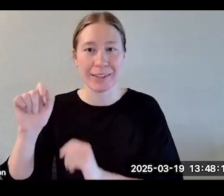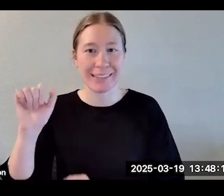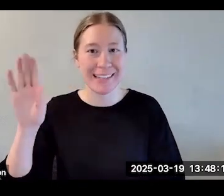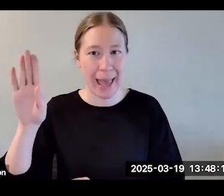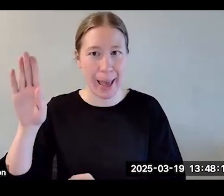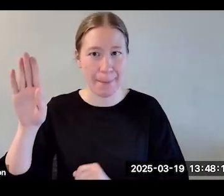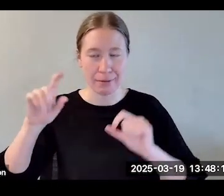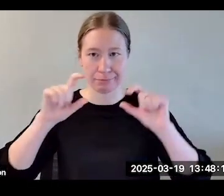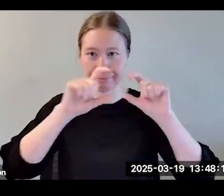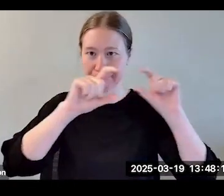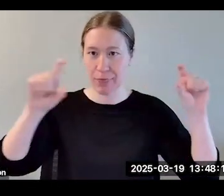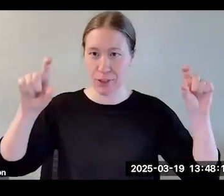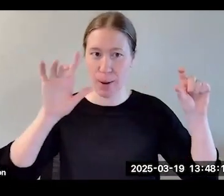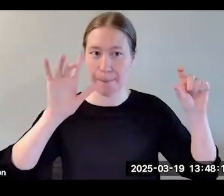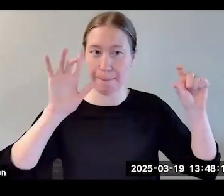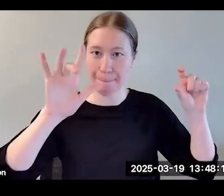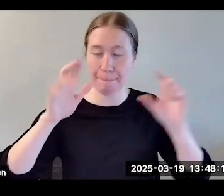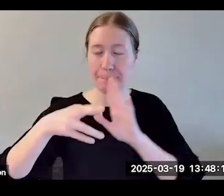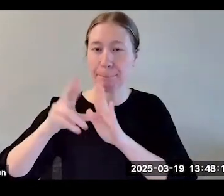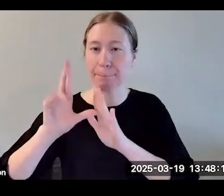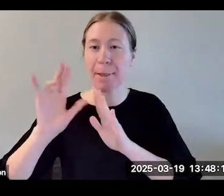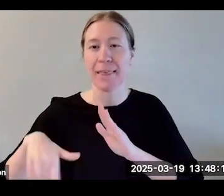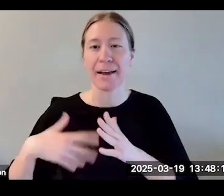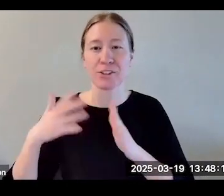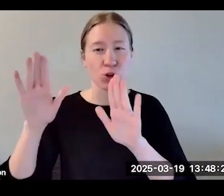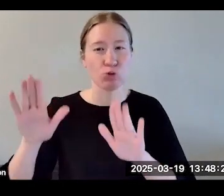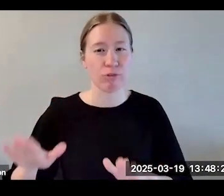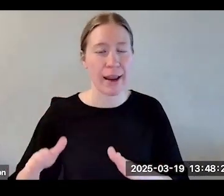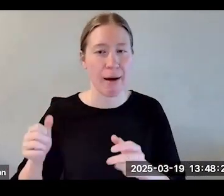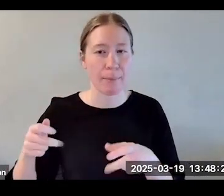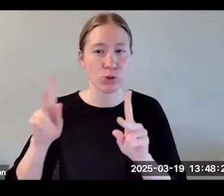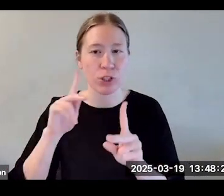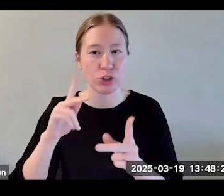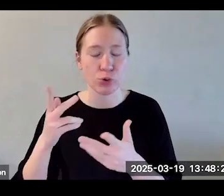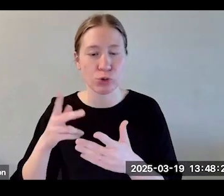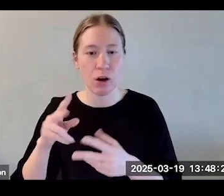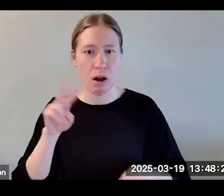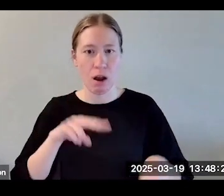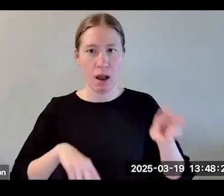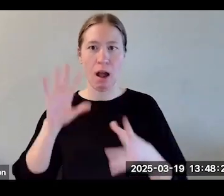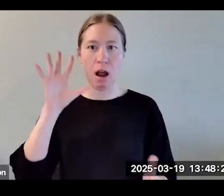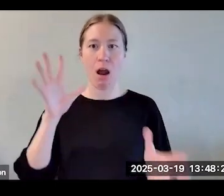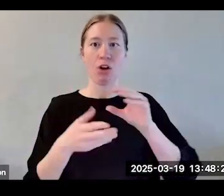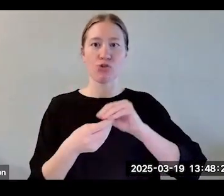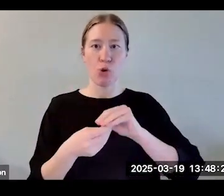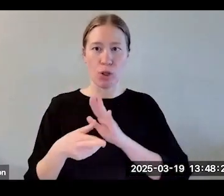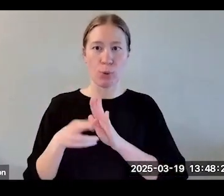That is a really great way to kind of finalize your Word document. We really recommend avoiding printing